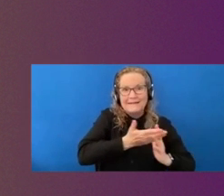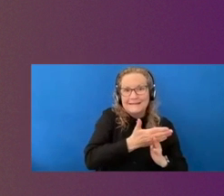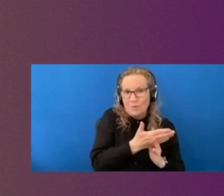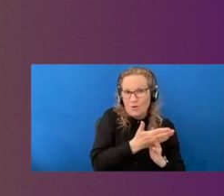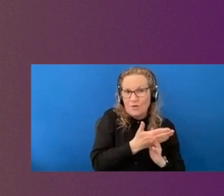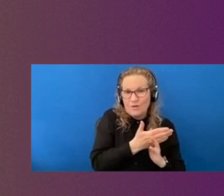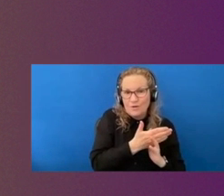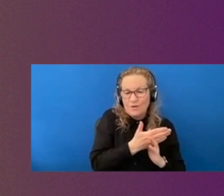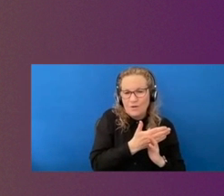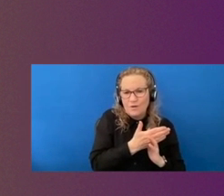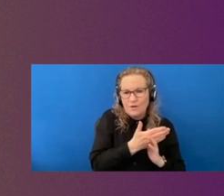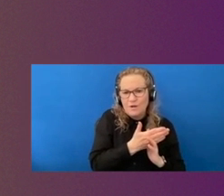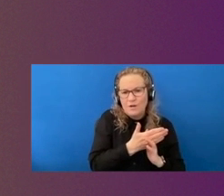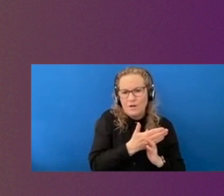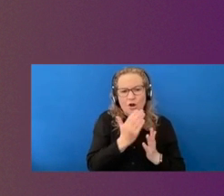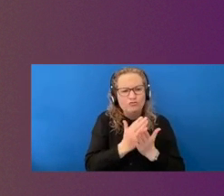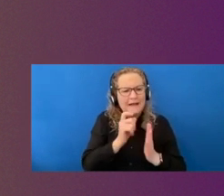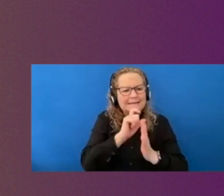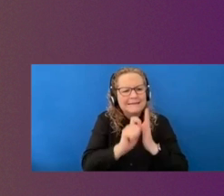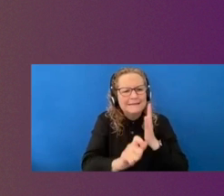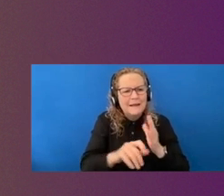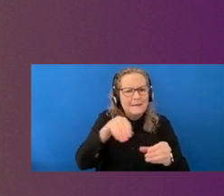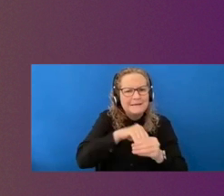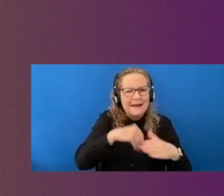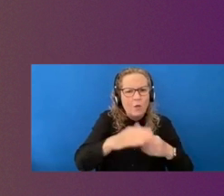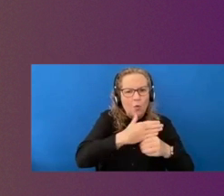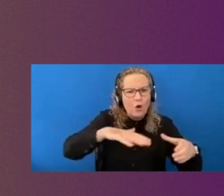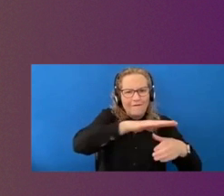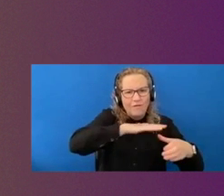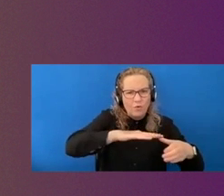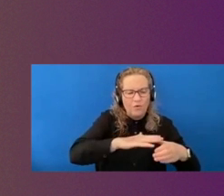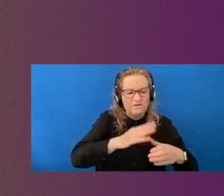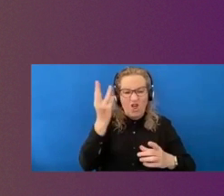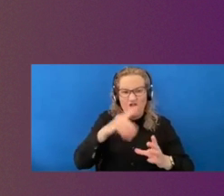disability participation in the workforce over the last 30 years or so so it's really interesting to